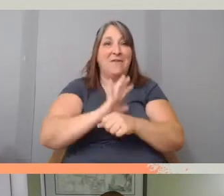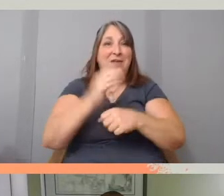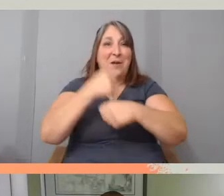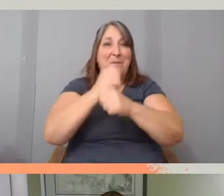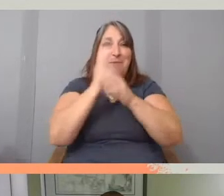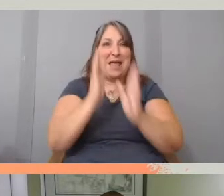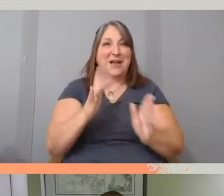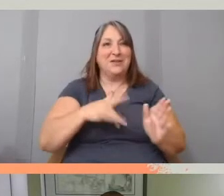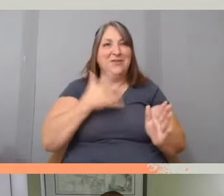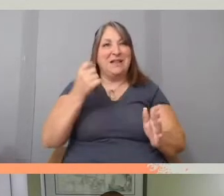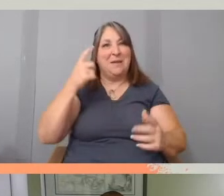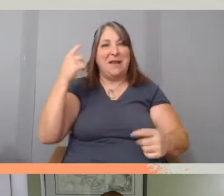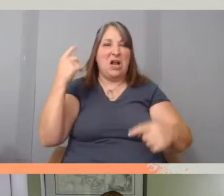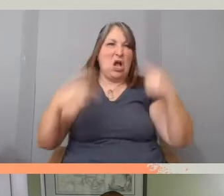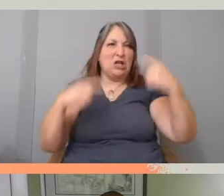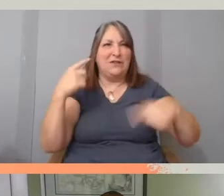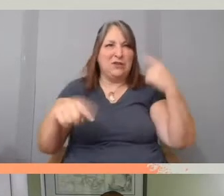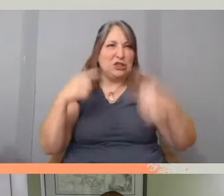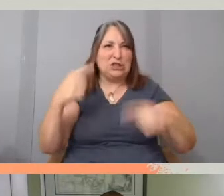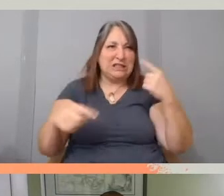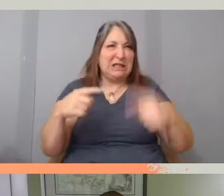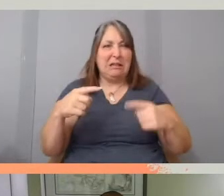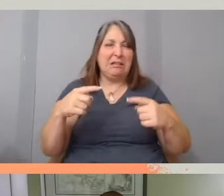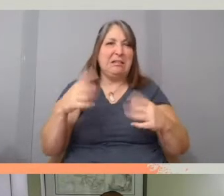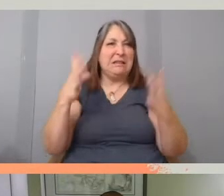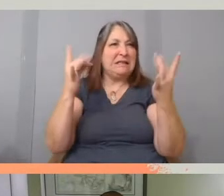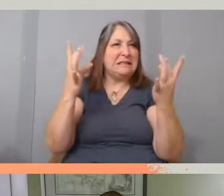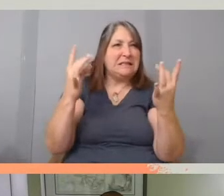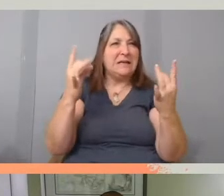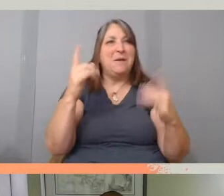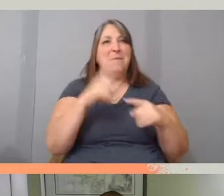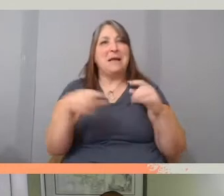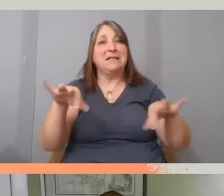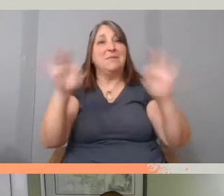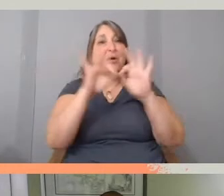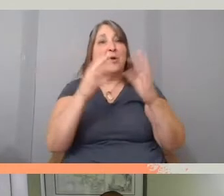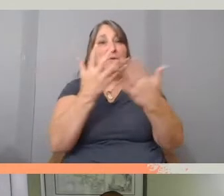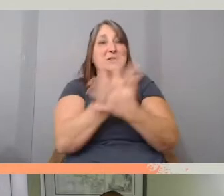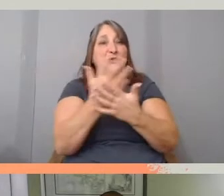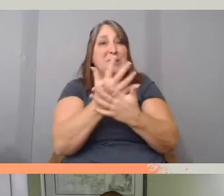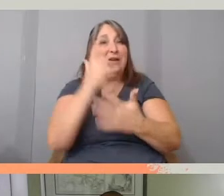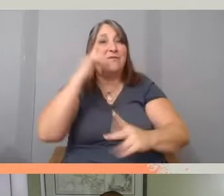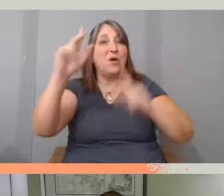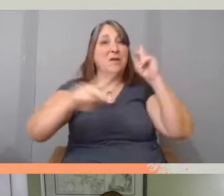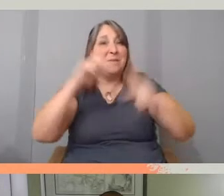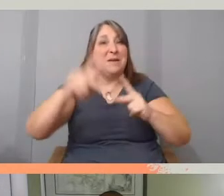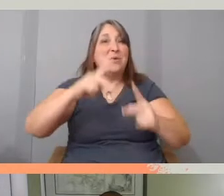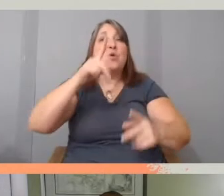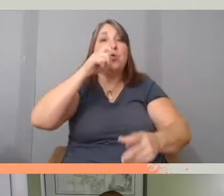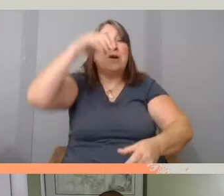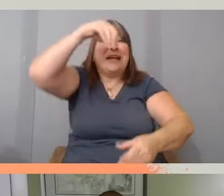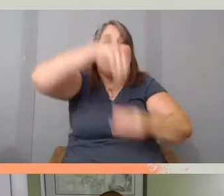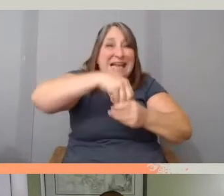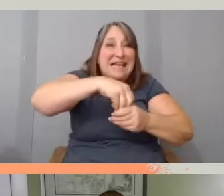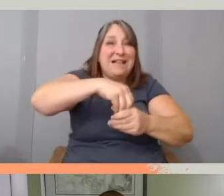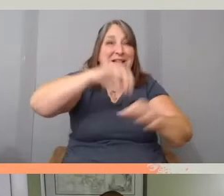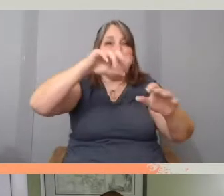but, you know, for us, it was really important, was that we screened it for the folks in the film, the families that we filmed with, you know,